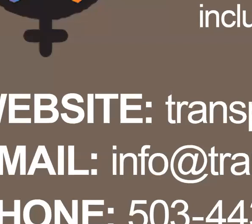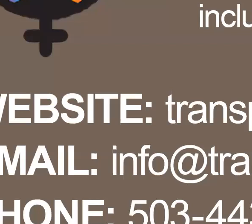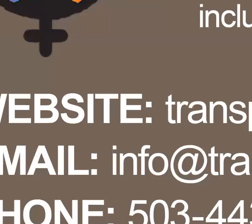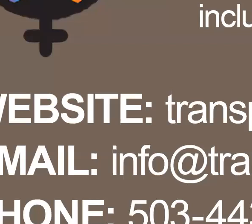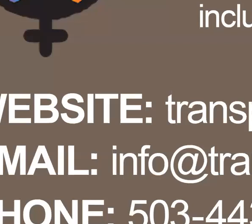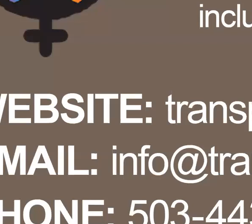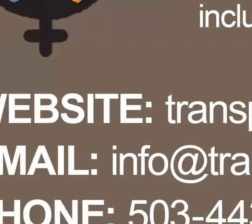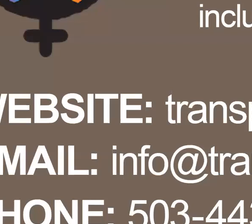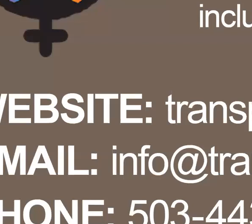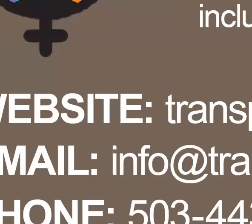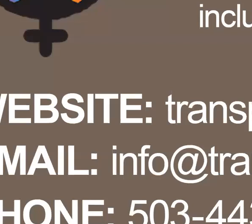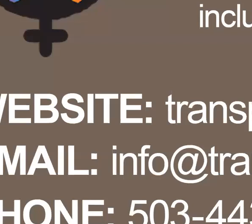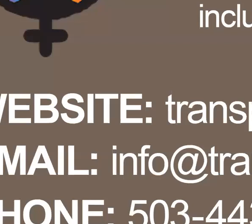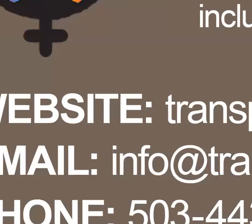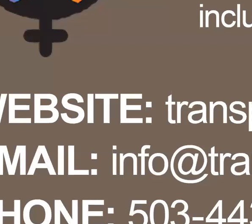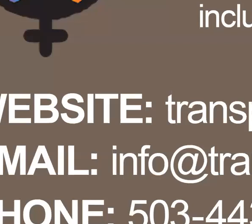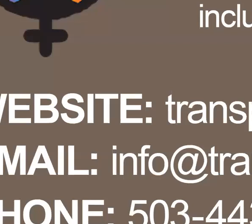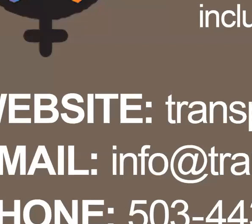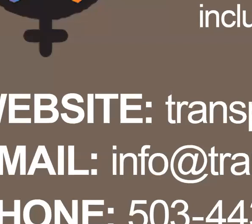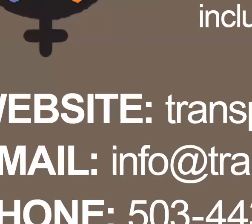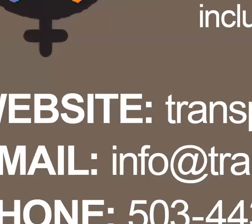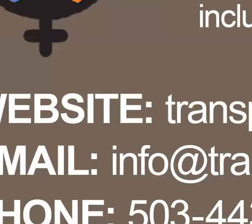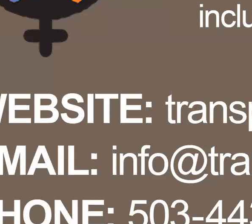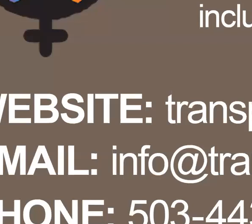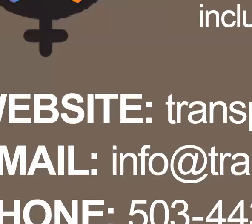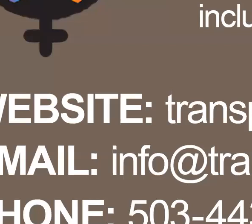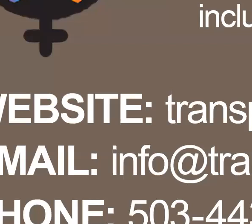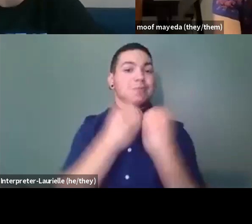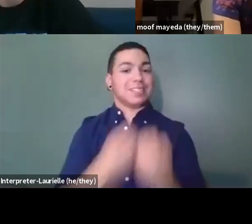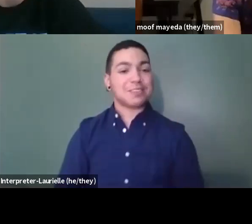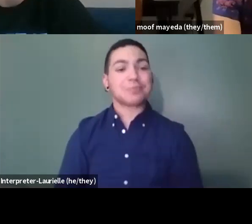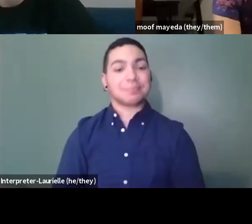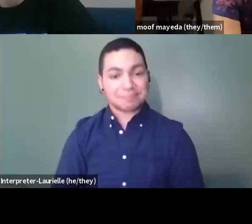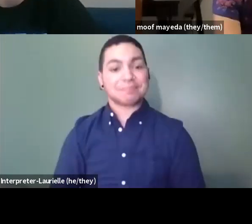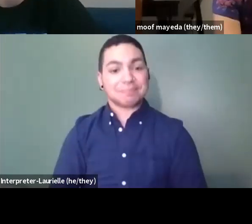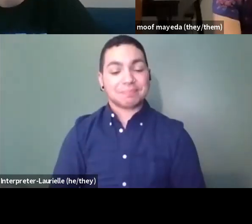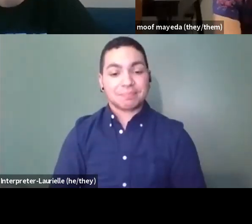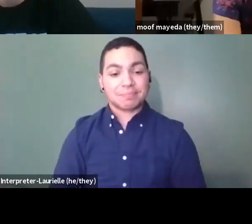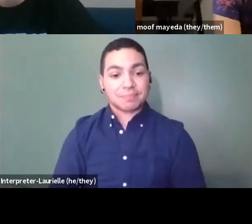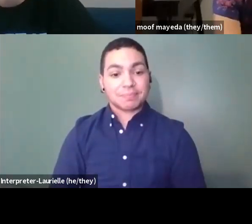If anyone wants ASL interpretation as well to ask a question, please let us know, we can send a message to the